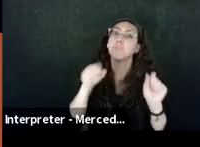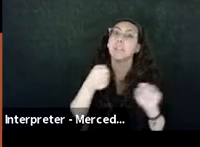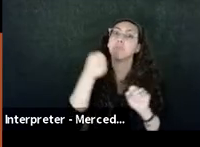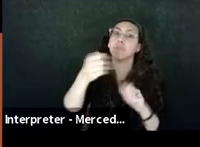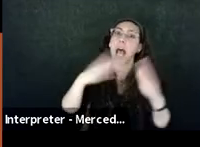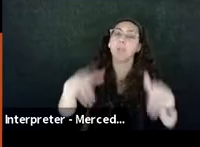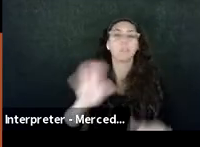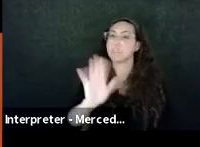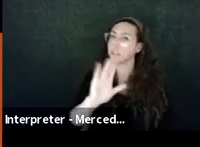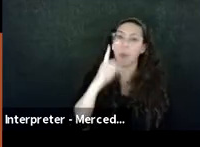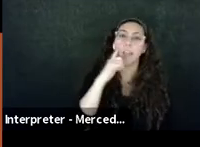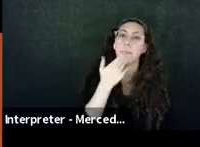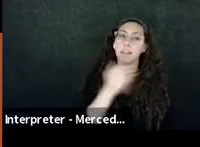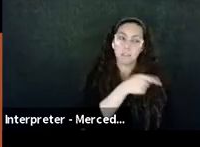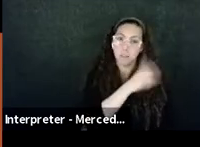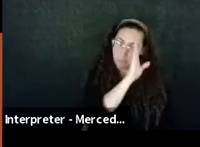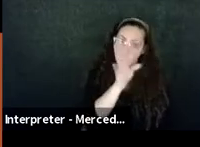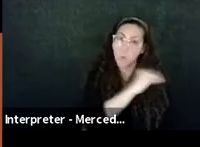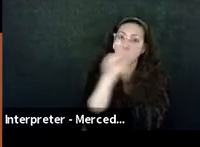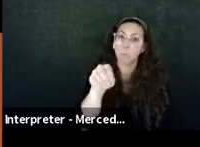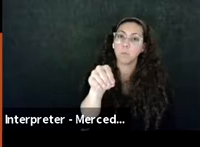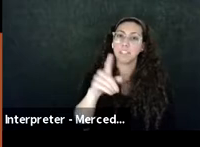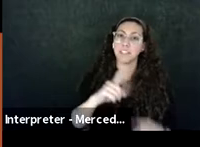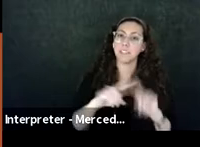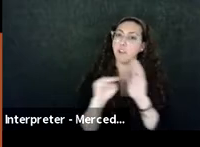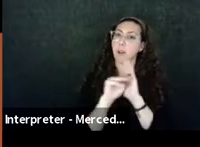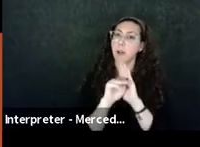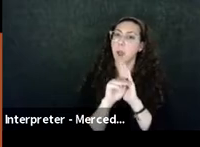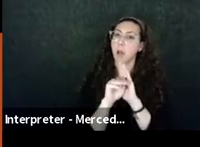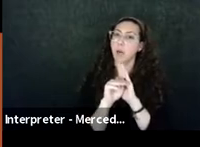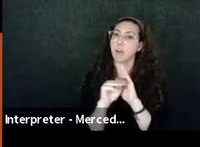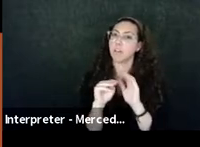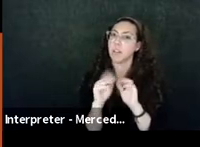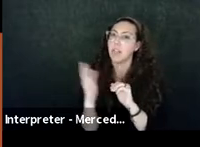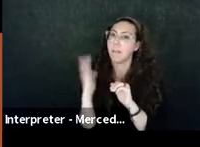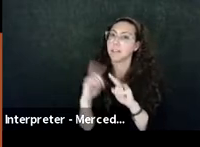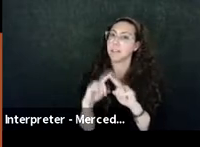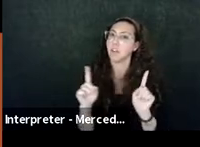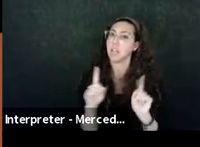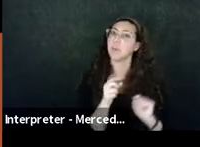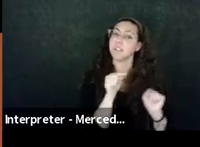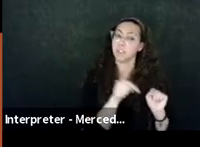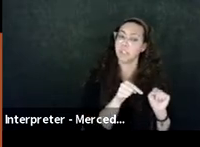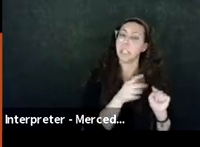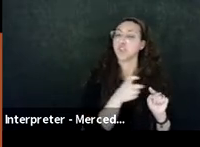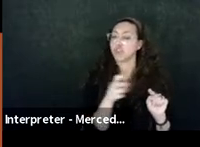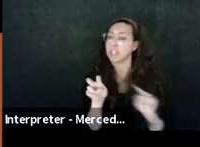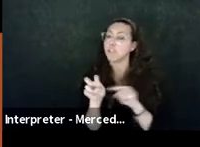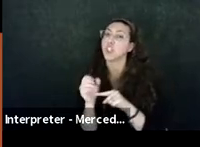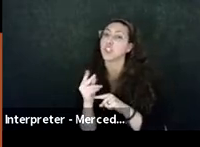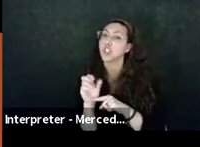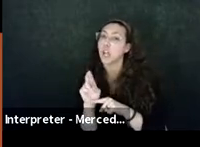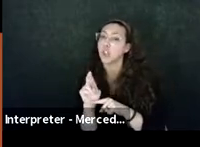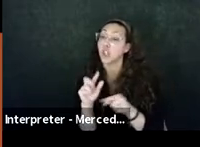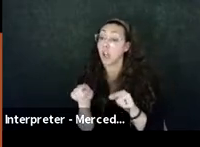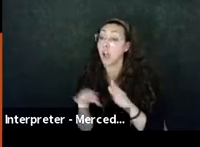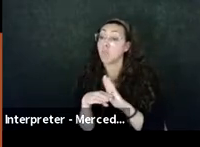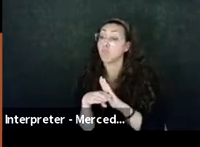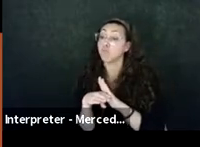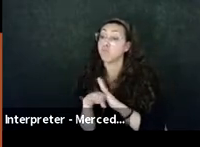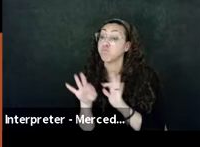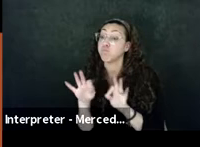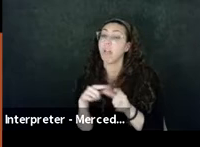Natalie Chavez: So it's a it's a very different model than what was kind of thought of in the past, which would eliminate a lot of barriers, especially for most vulnerable students. So we're talking to our